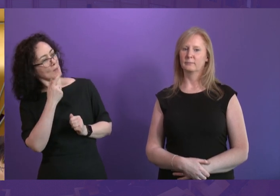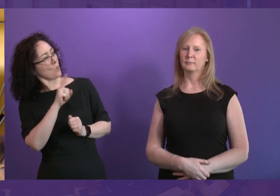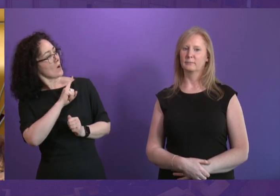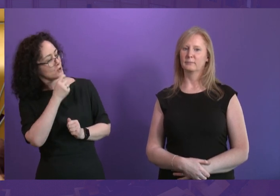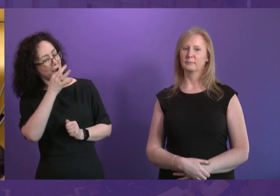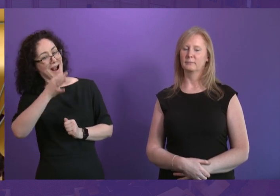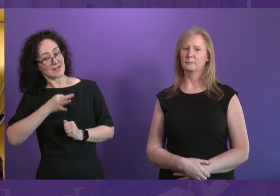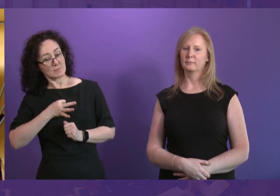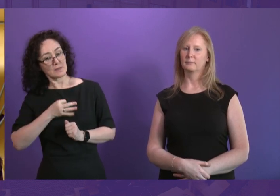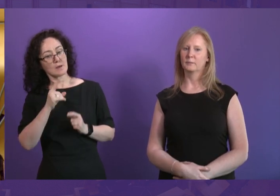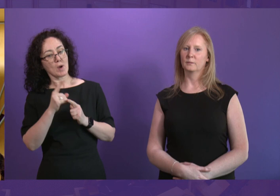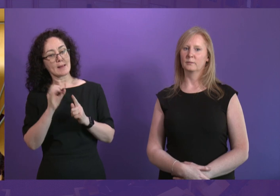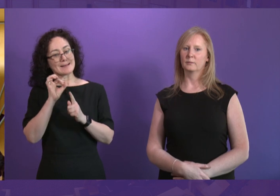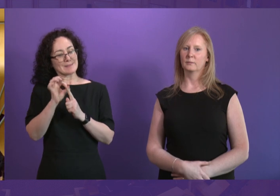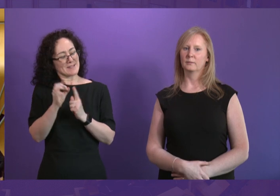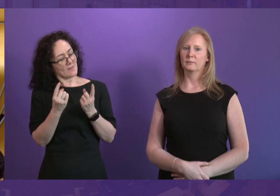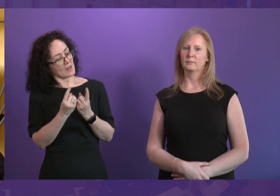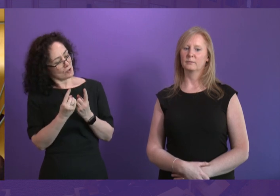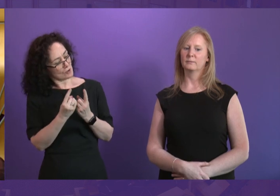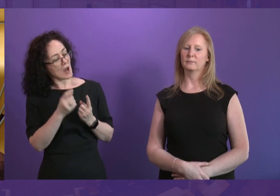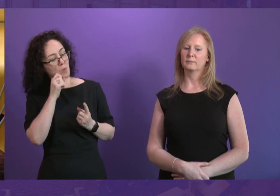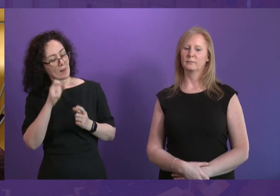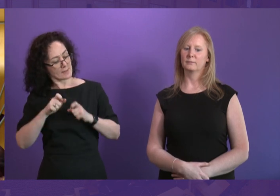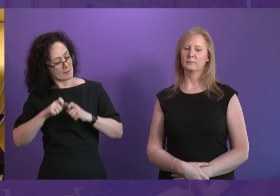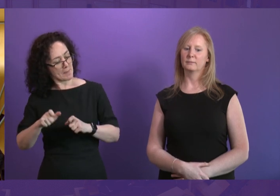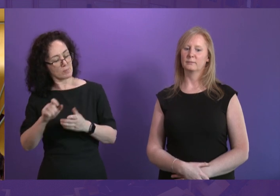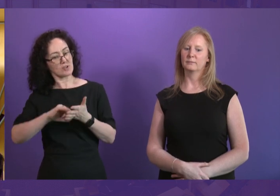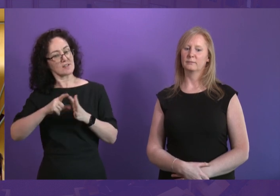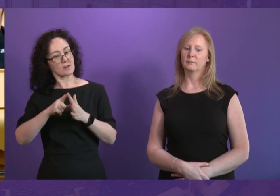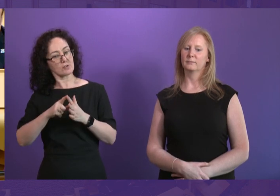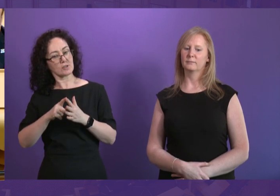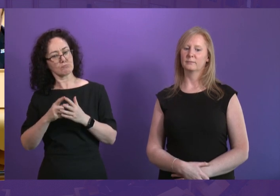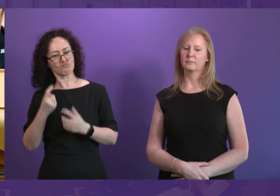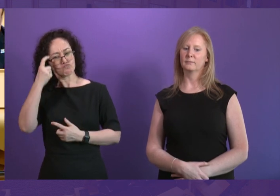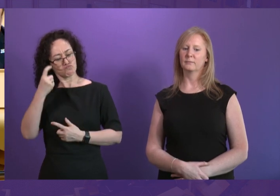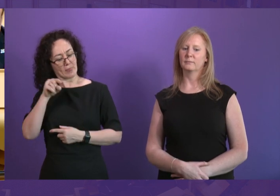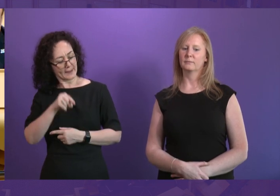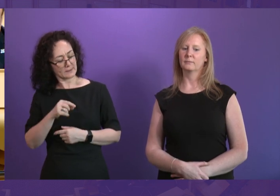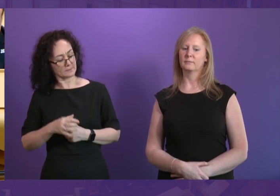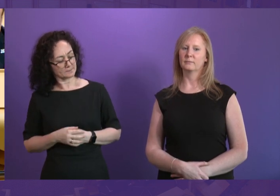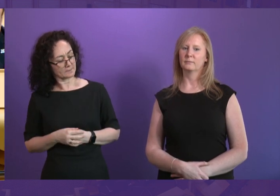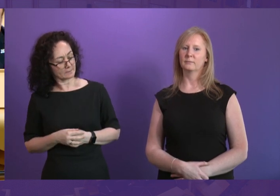I will ask the permanent secretary to consider all the specifics that he has asked me about and I will be happy to write to him, or I will ask the permanent secretary to write